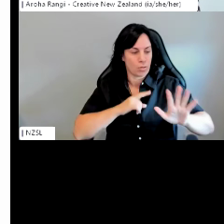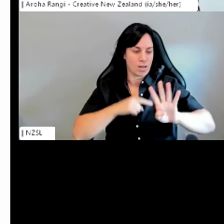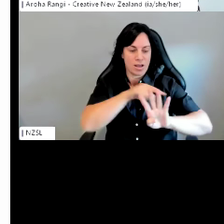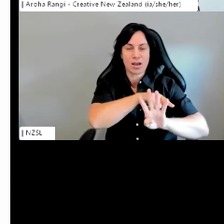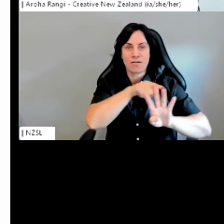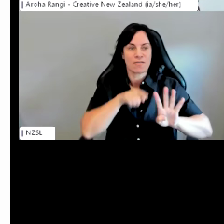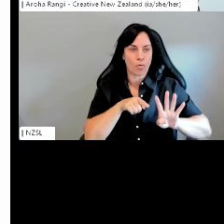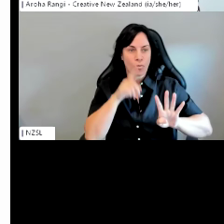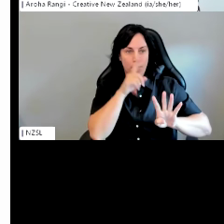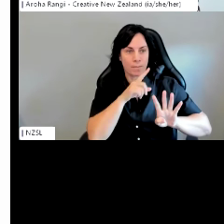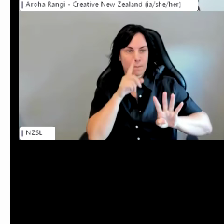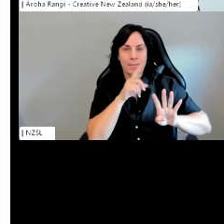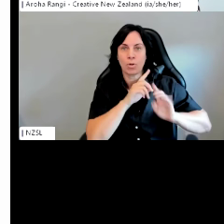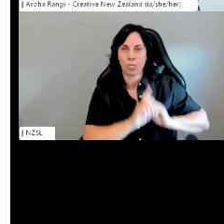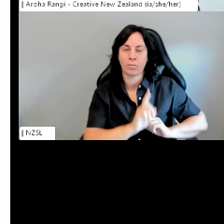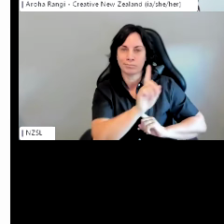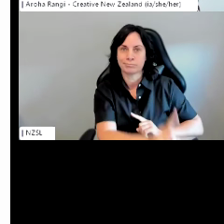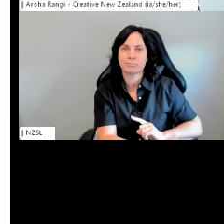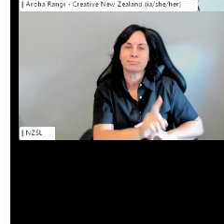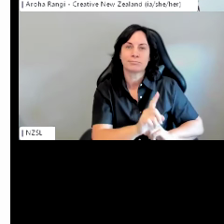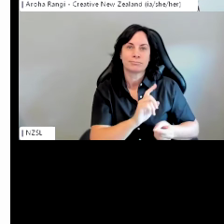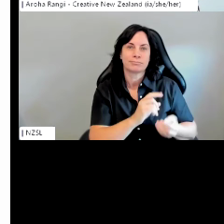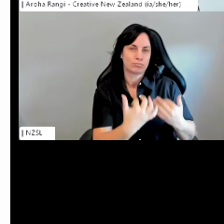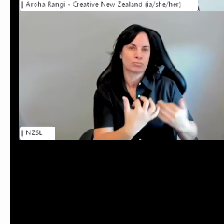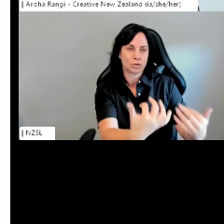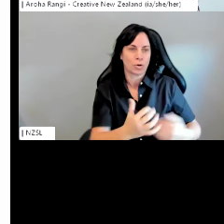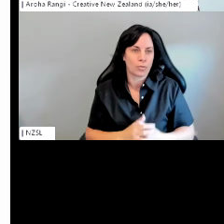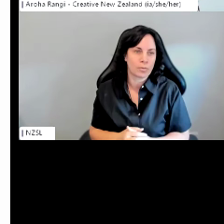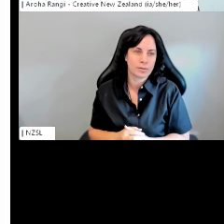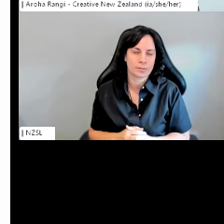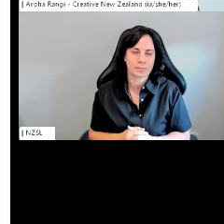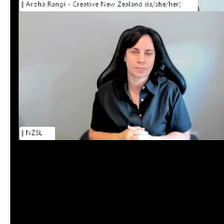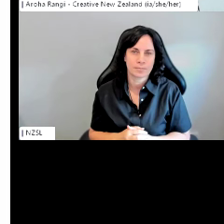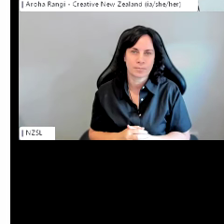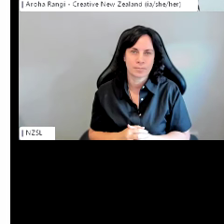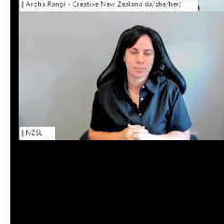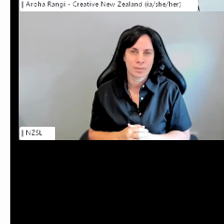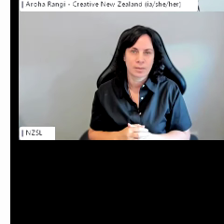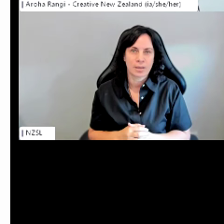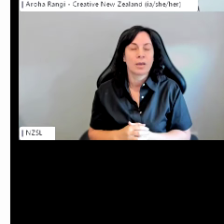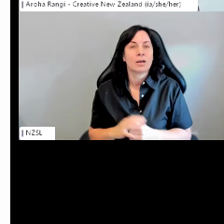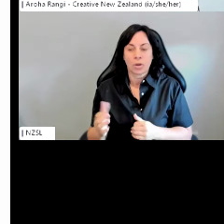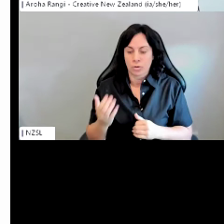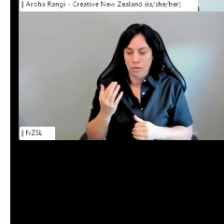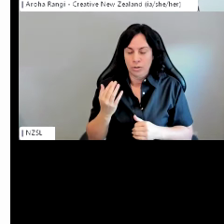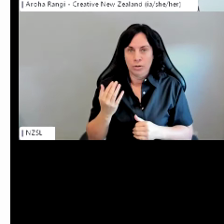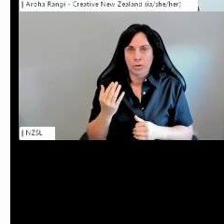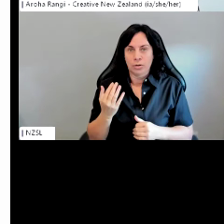in New Zealand, have told us that they can recall in the past 12 months wanting to attend attend an